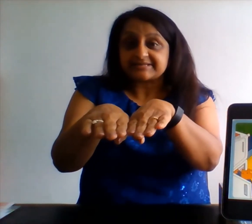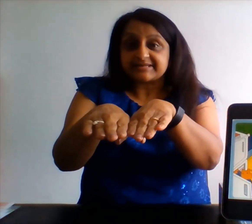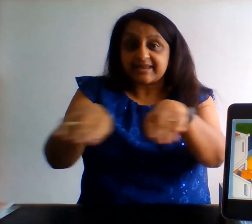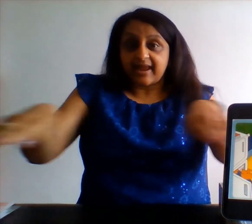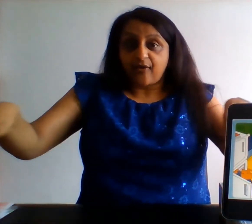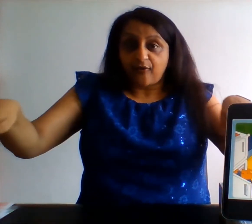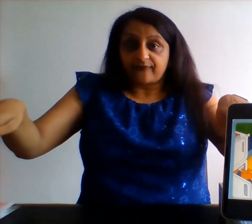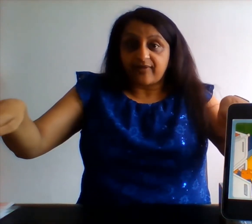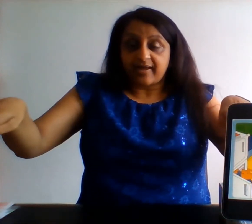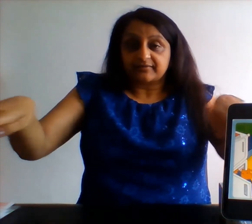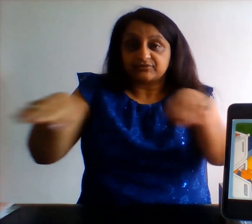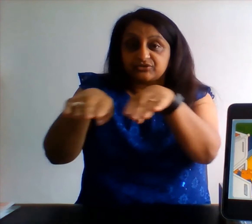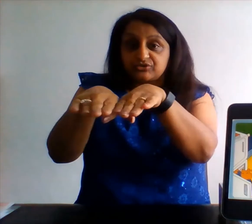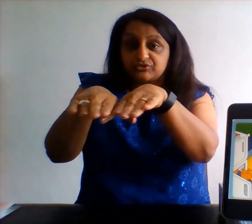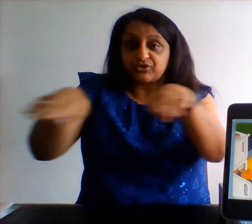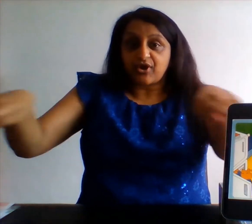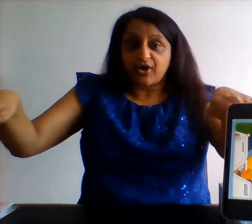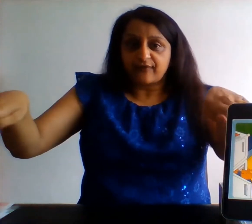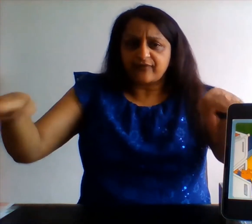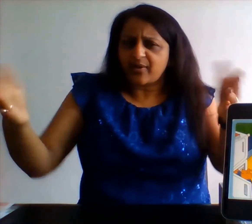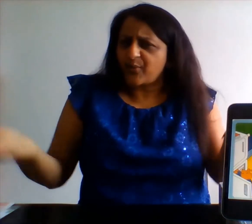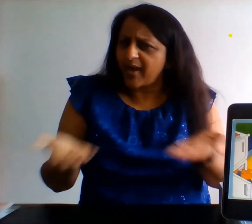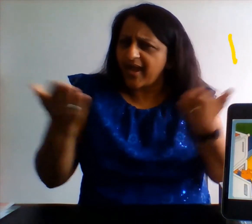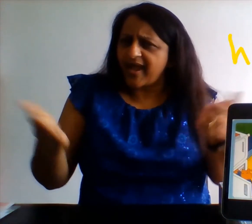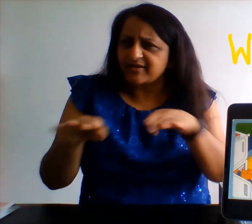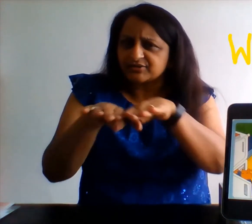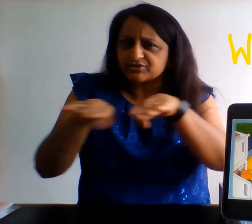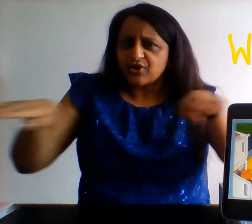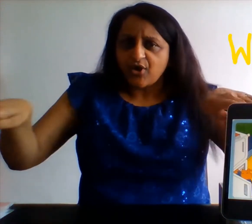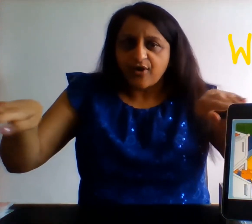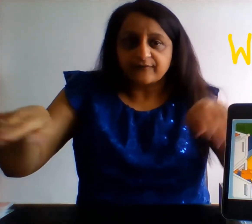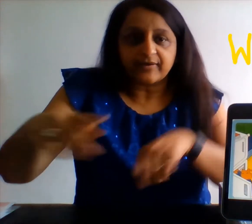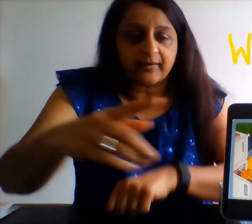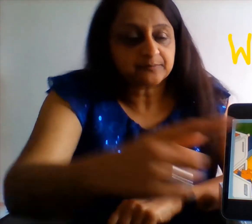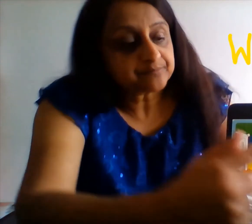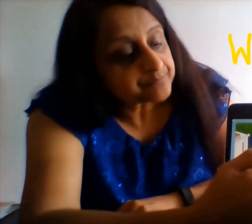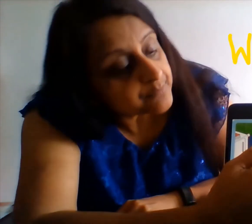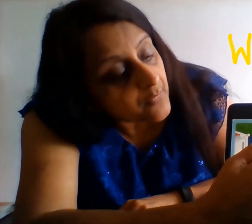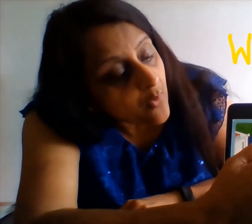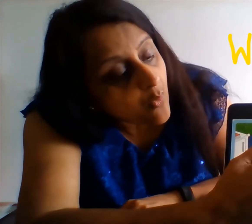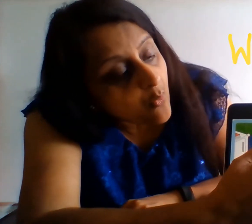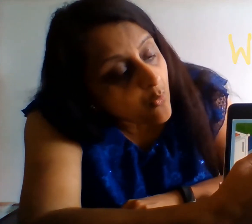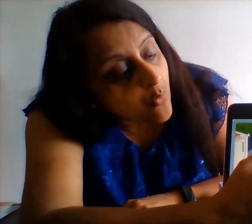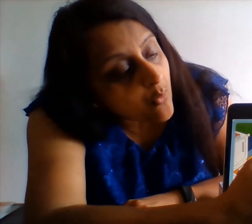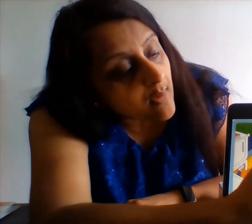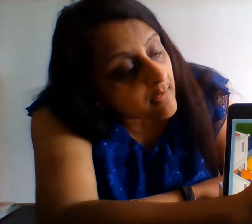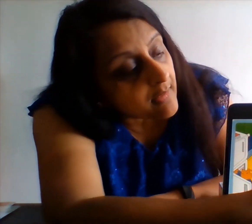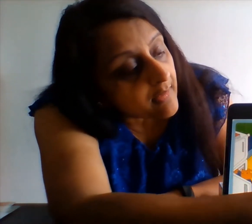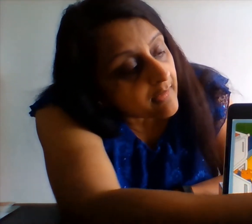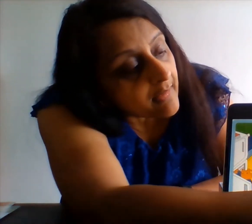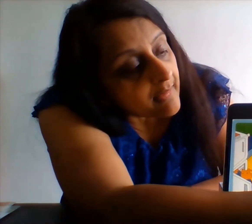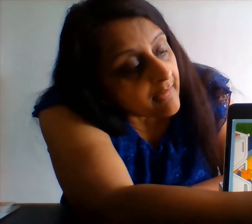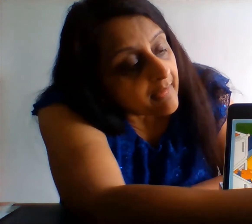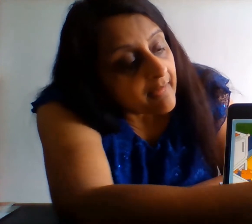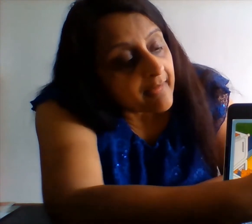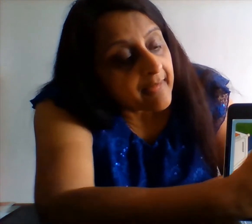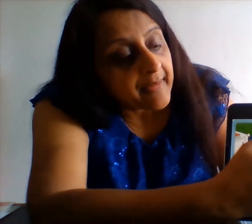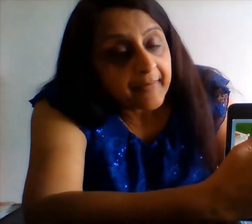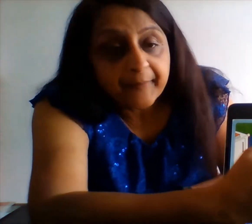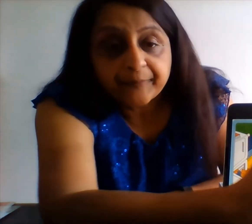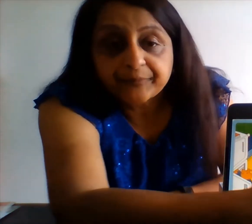Worktop. Where is the worktop? Here it is.